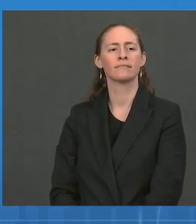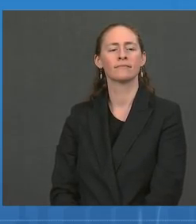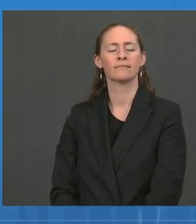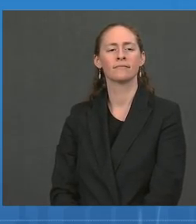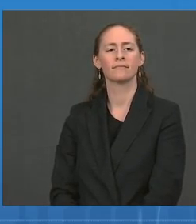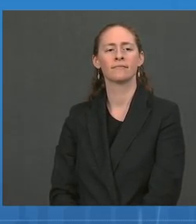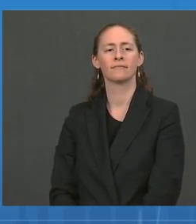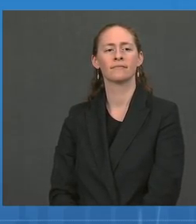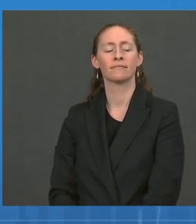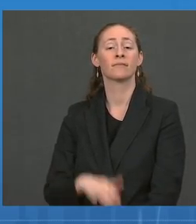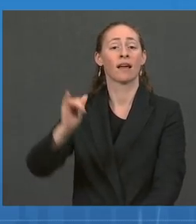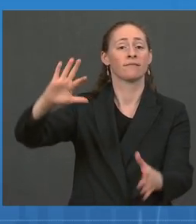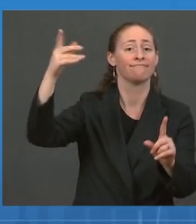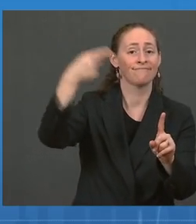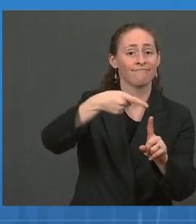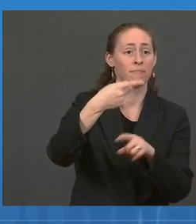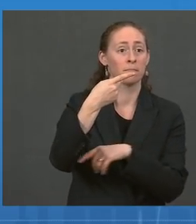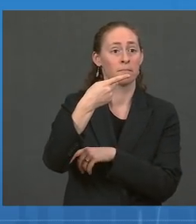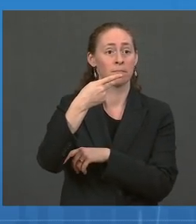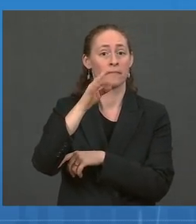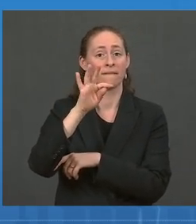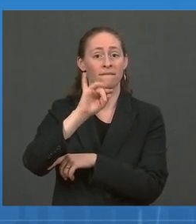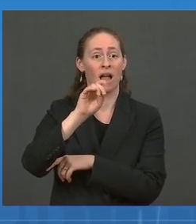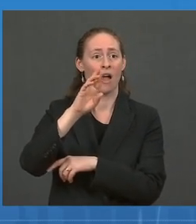as the boost to the other three will be available